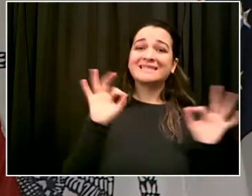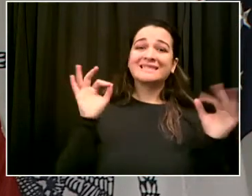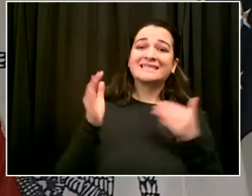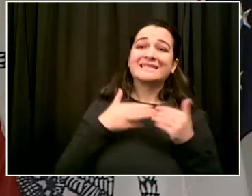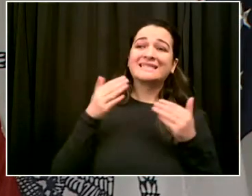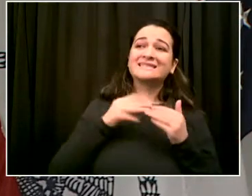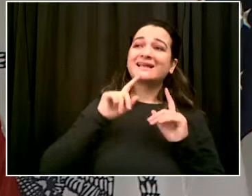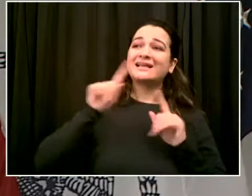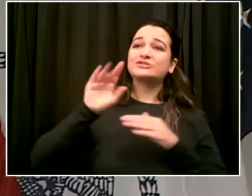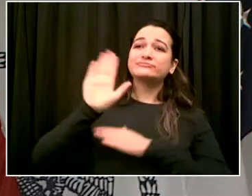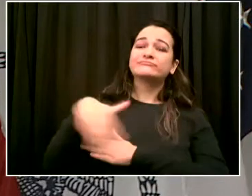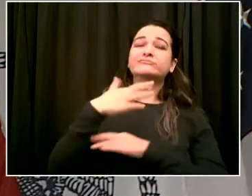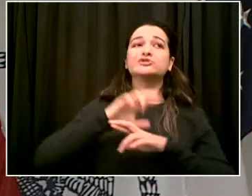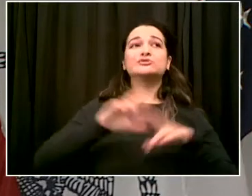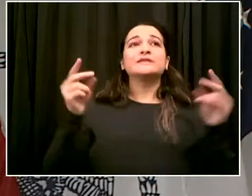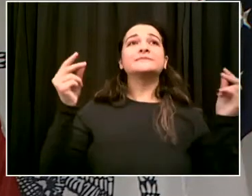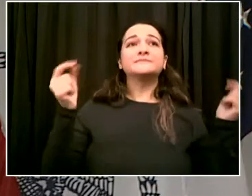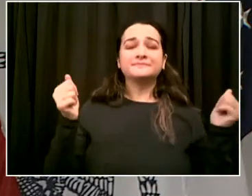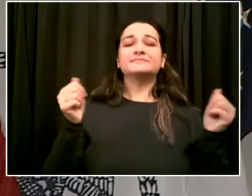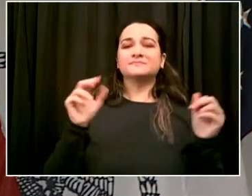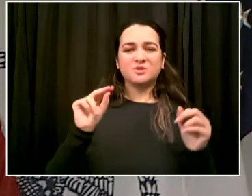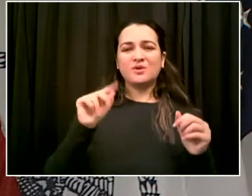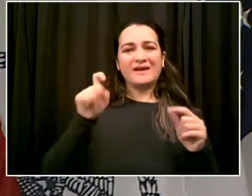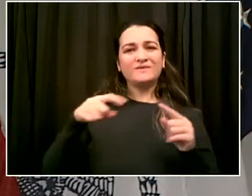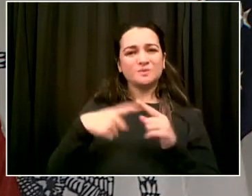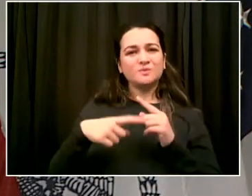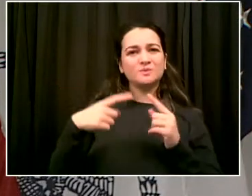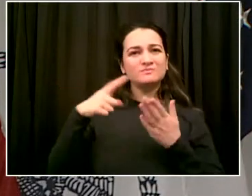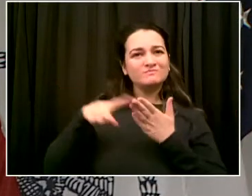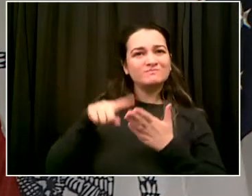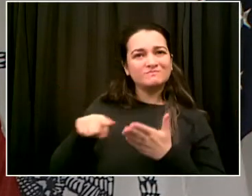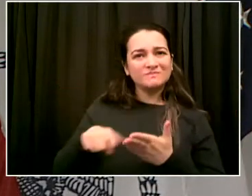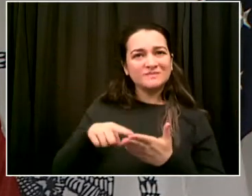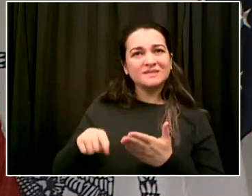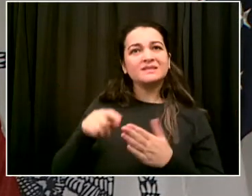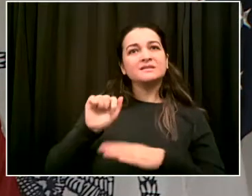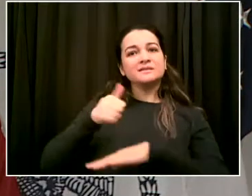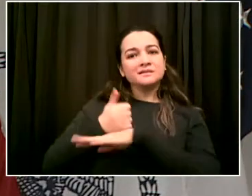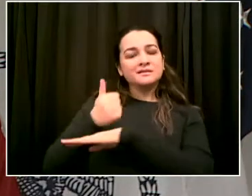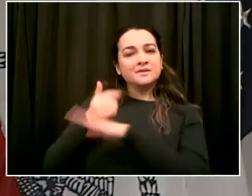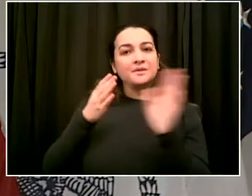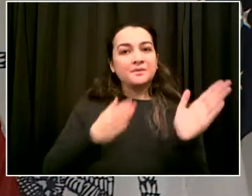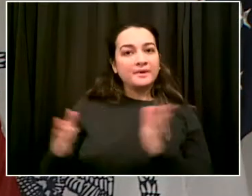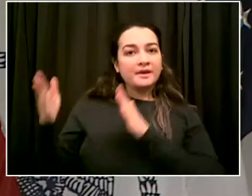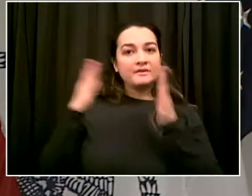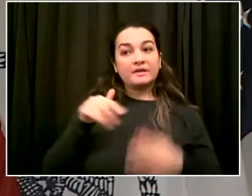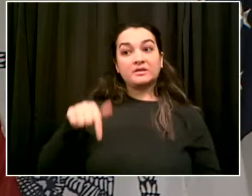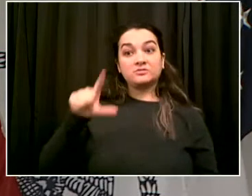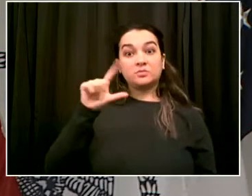APPROACH WORKED REALLY WELL, IT'S A BIG PIECE OF THE FUTURE OF NEW YORK CITY.